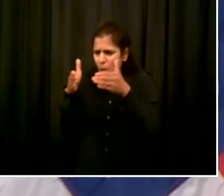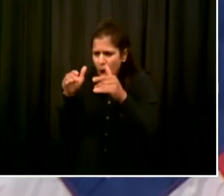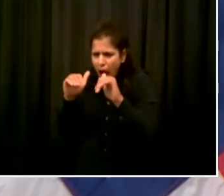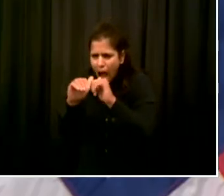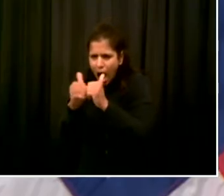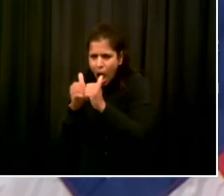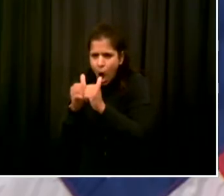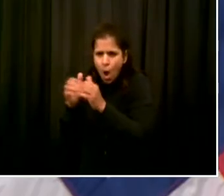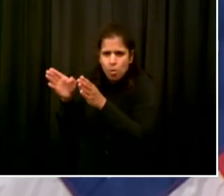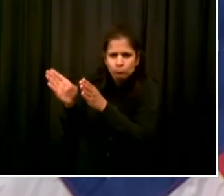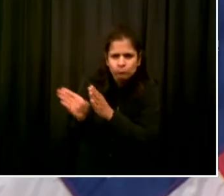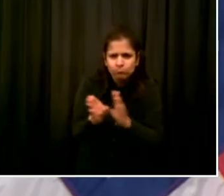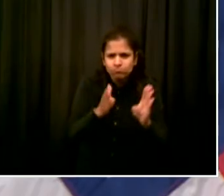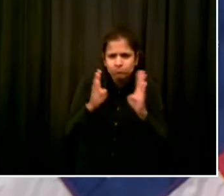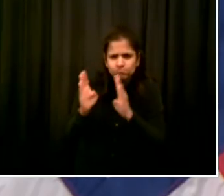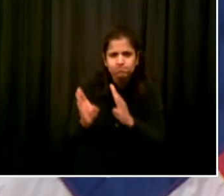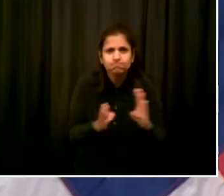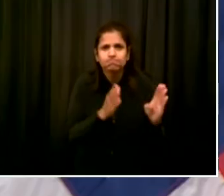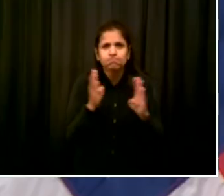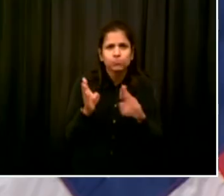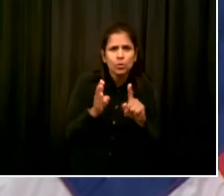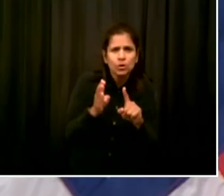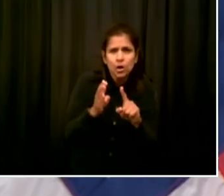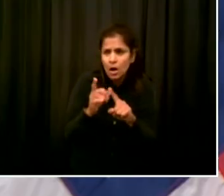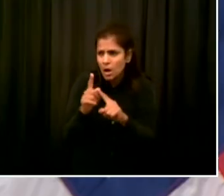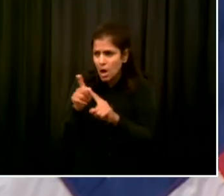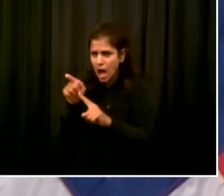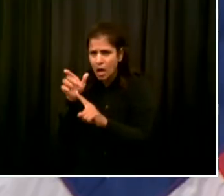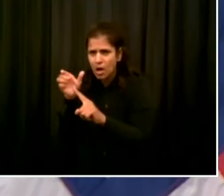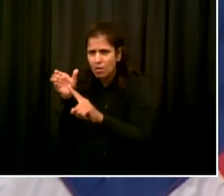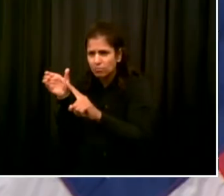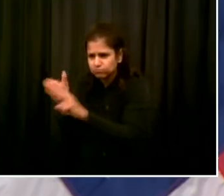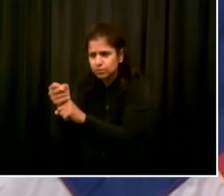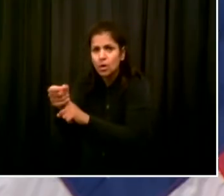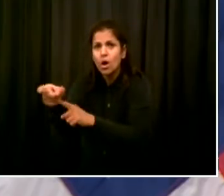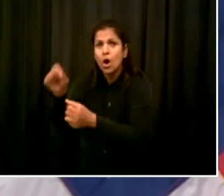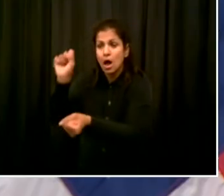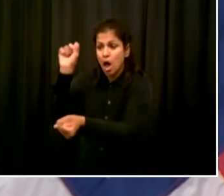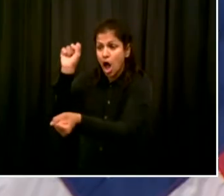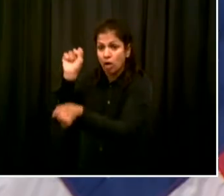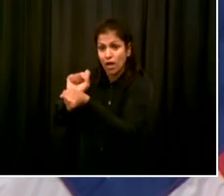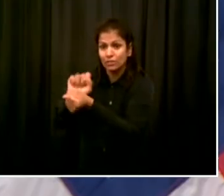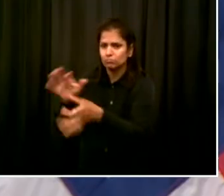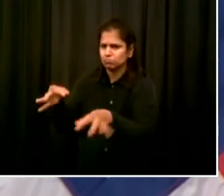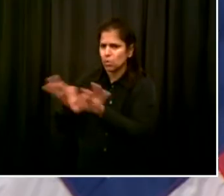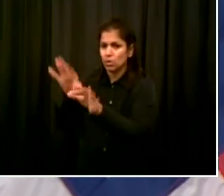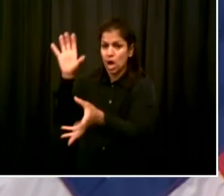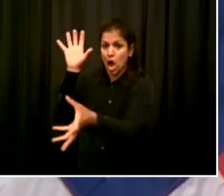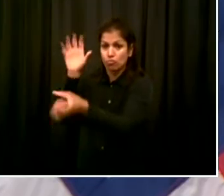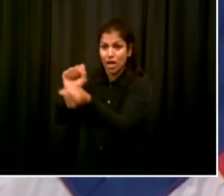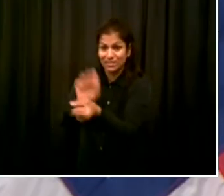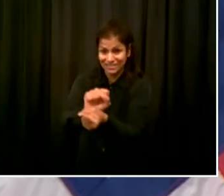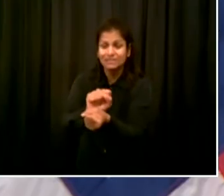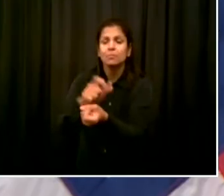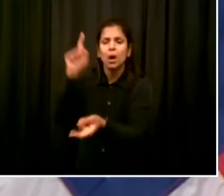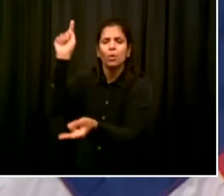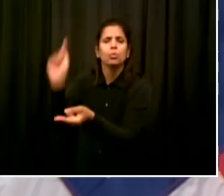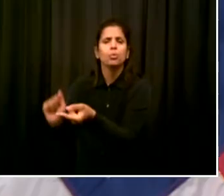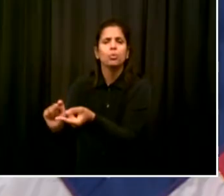DRIVEN ARREST DOWN IN THE CITY BY CONCENTRATING ON OPEPLE THAT UNFORTUNATELY ARE WILLING TO CARRY A GUN DAN